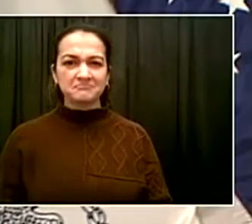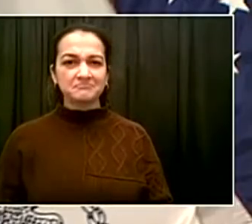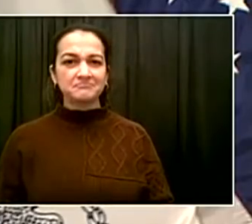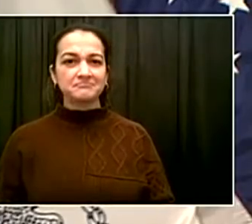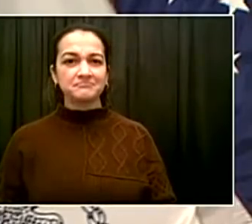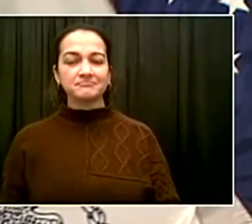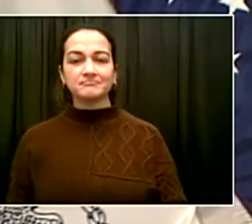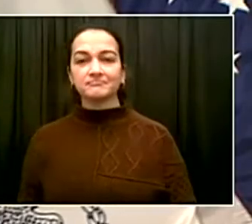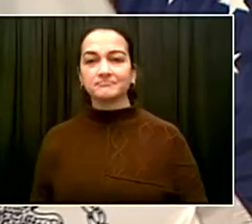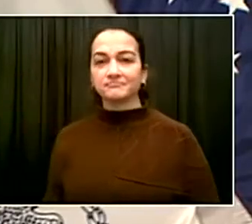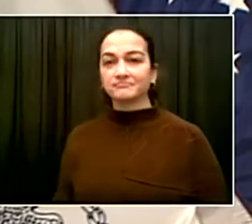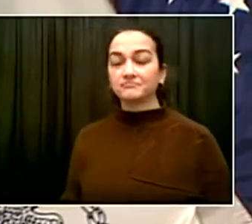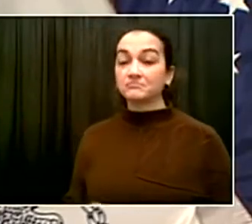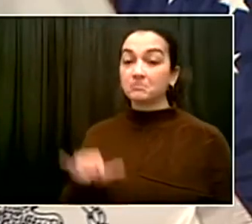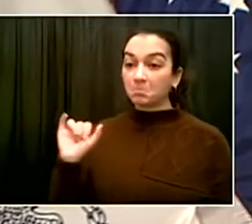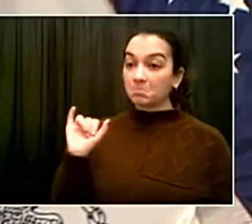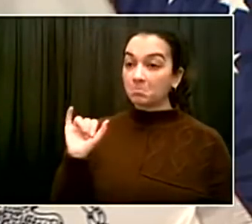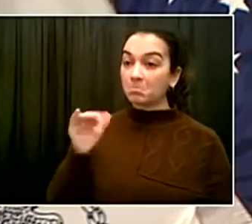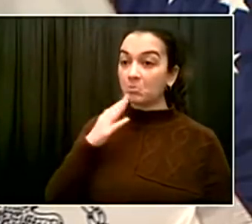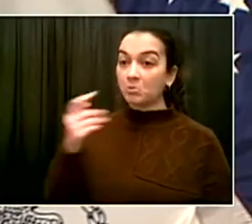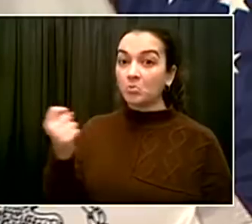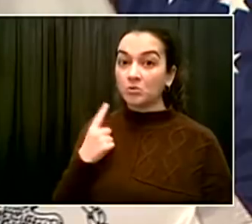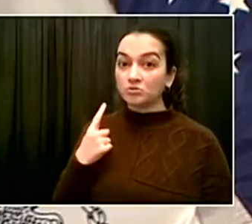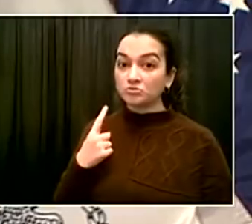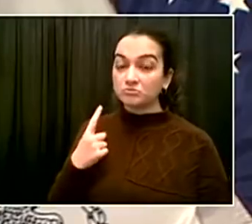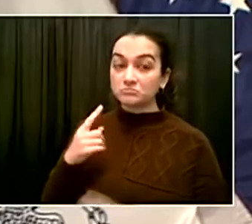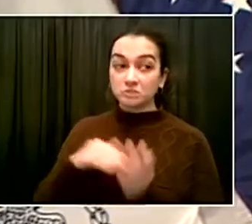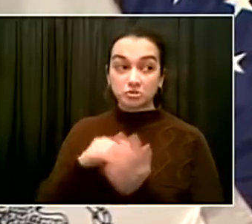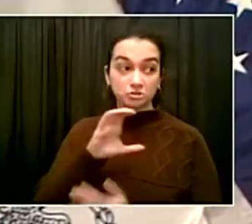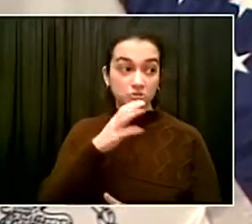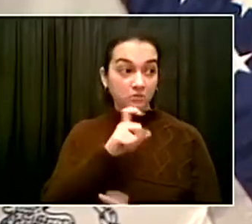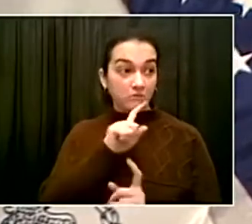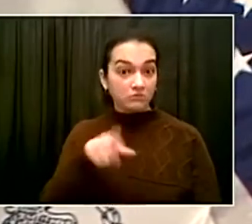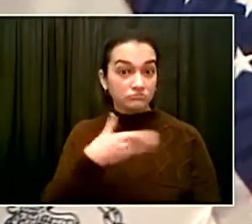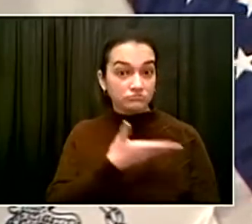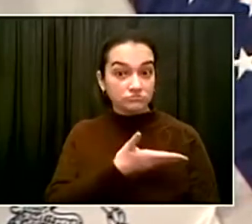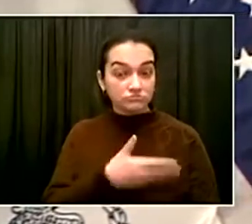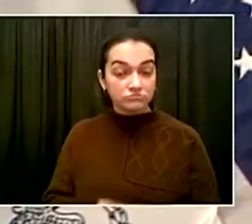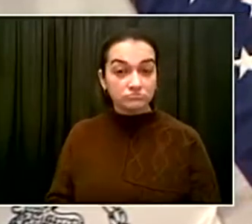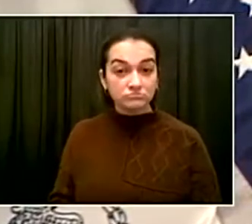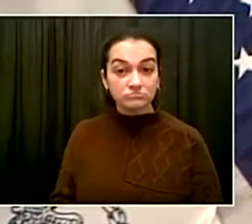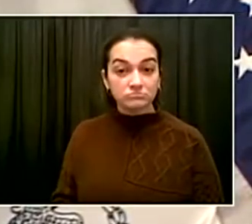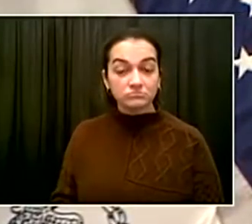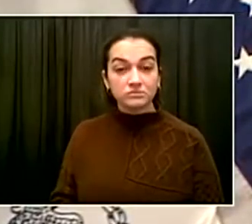TO GET TESTED? PRESUMABLY, CASES ARE BEING RECORDED WITH PEOPLE'S HOME ADDRESSES THEY PROVIDE AND NOT THE LOCATIONS OF THE TESTING CENTERS. THAT IS A THOUGHTFUL